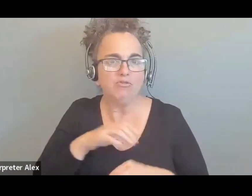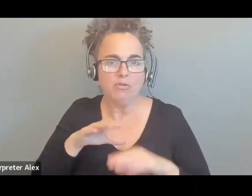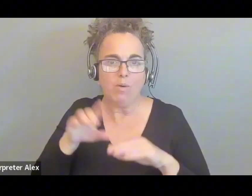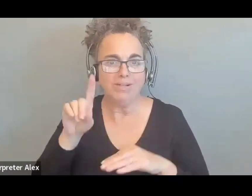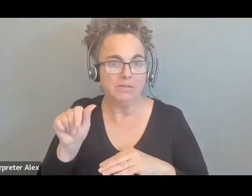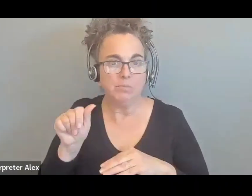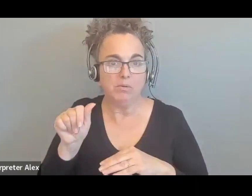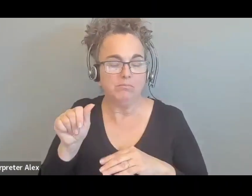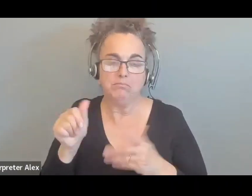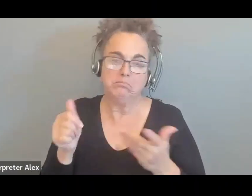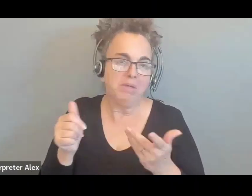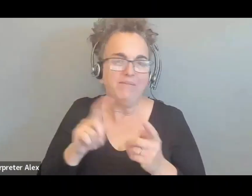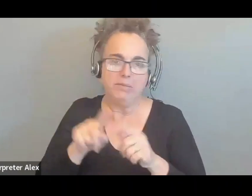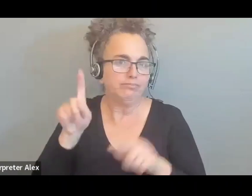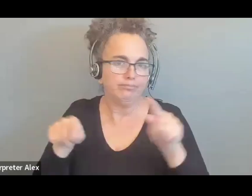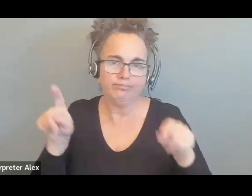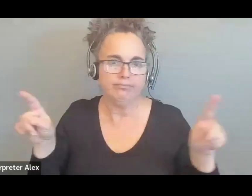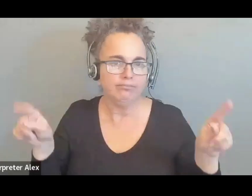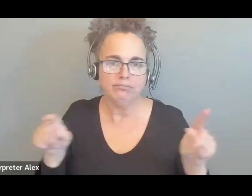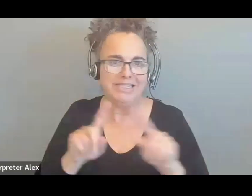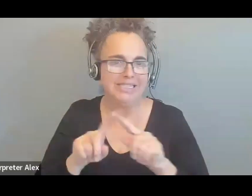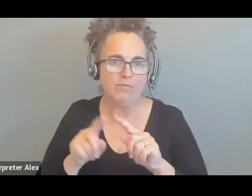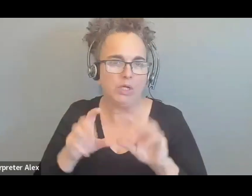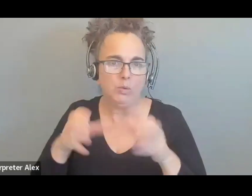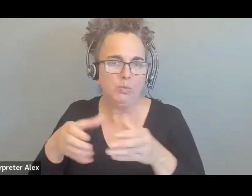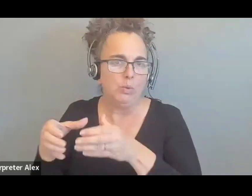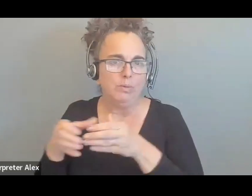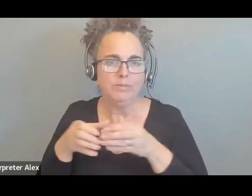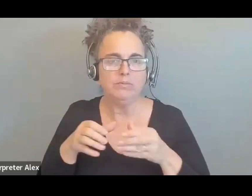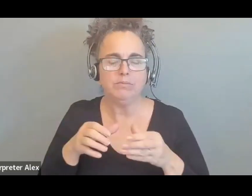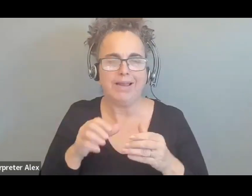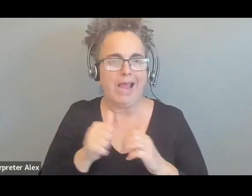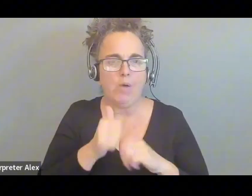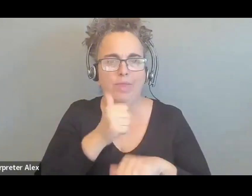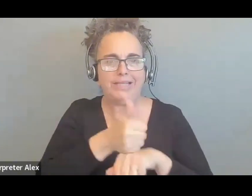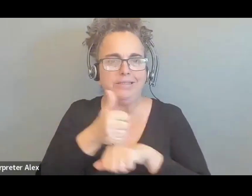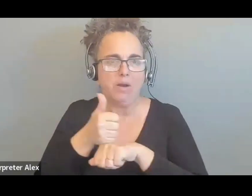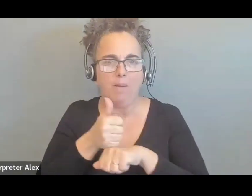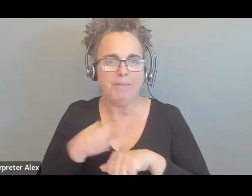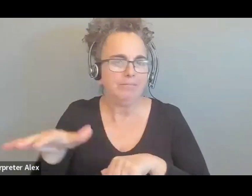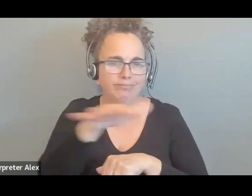they exist in different forms throughout, you know, the country in different states. It's a really great place